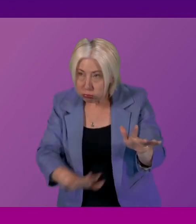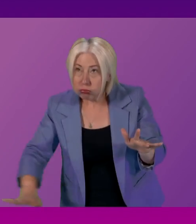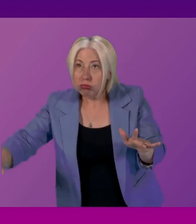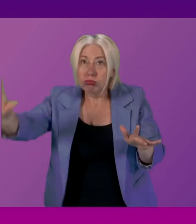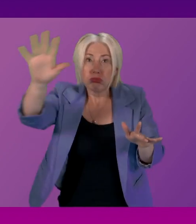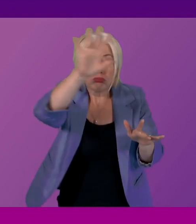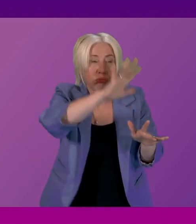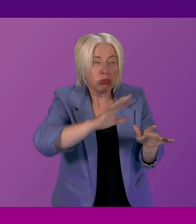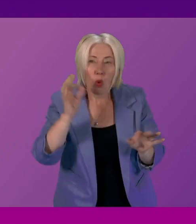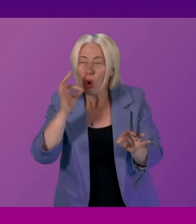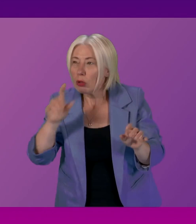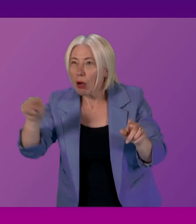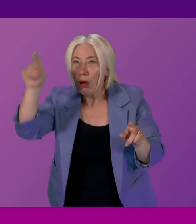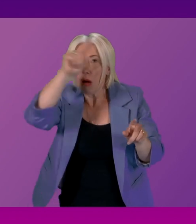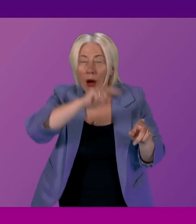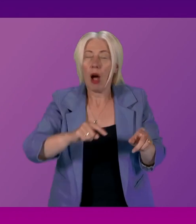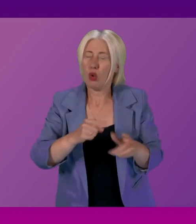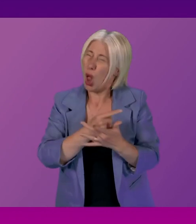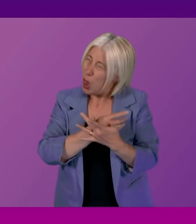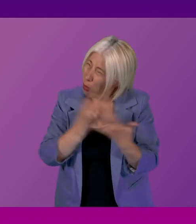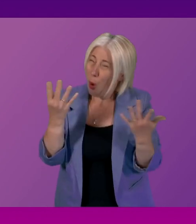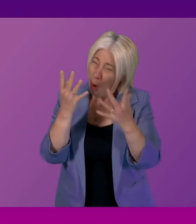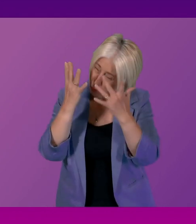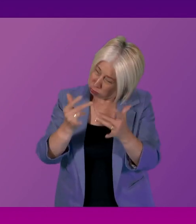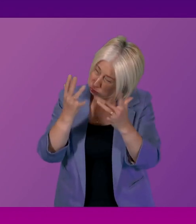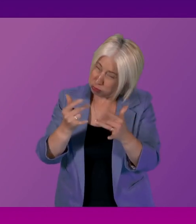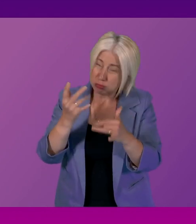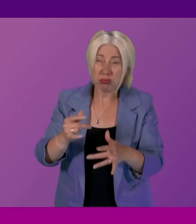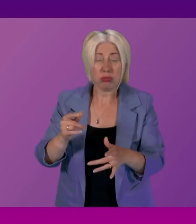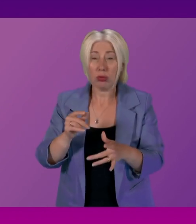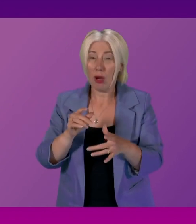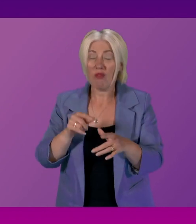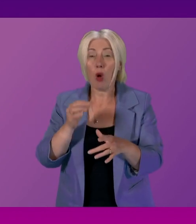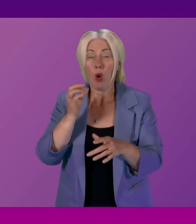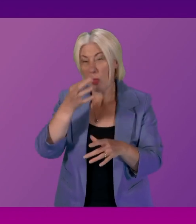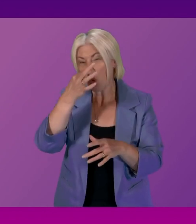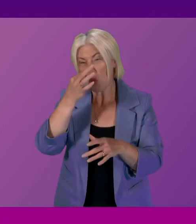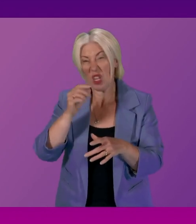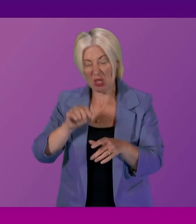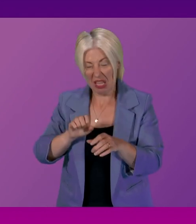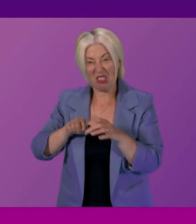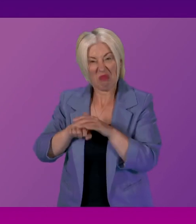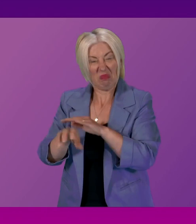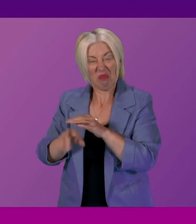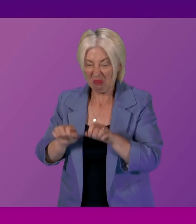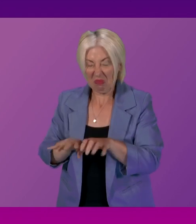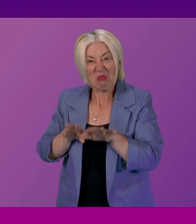There is significant monitoring of those overflows, but, given Foysol Choudhury’s question,